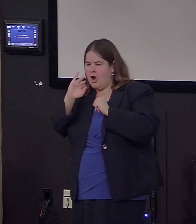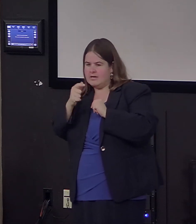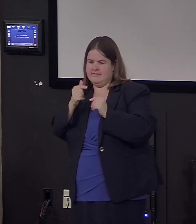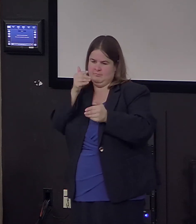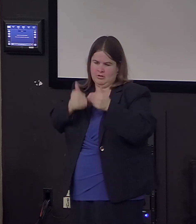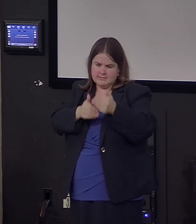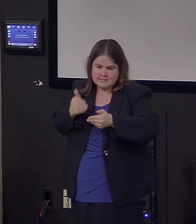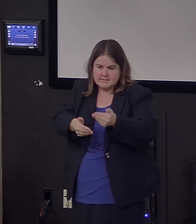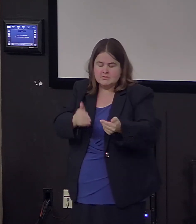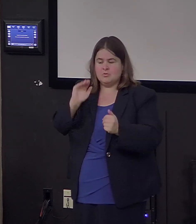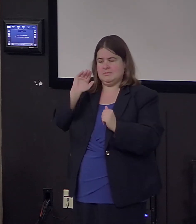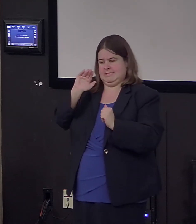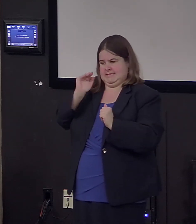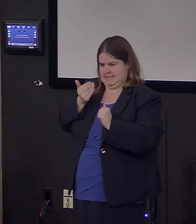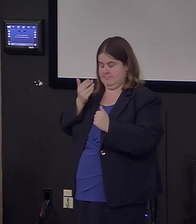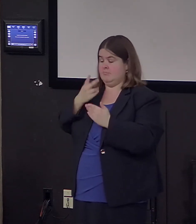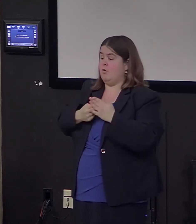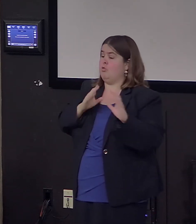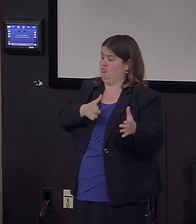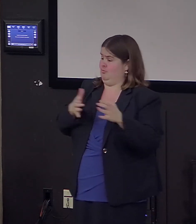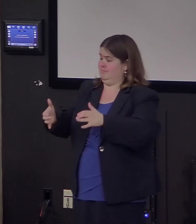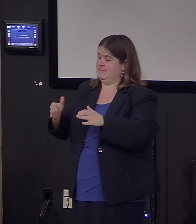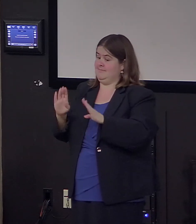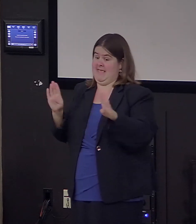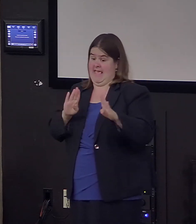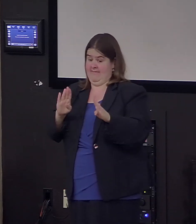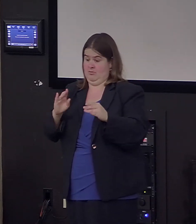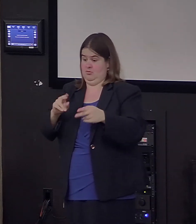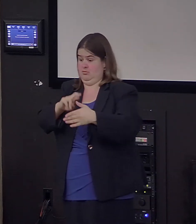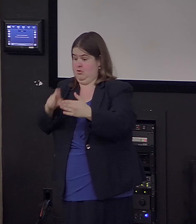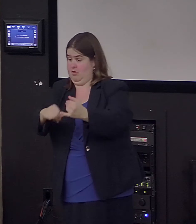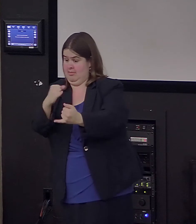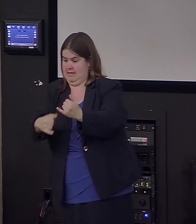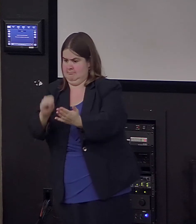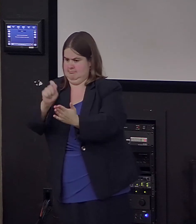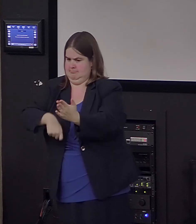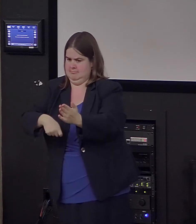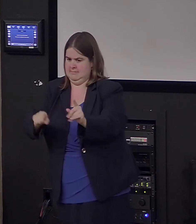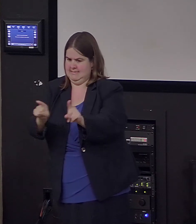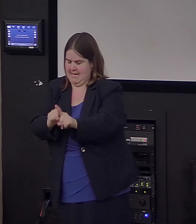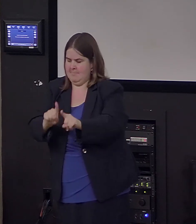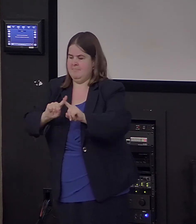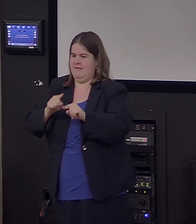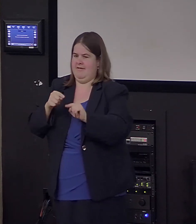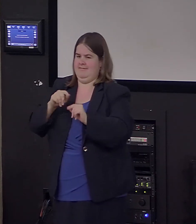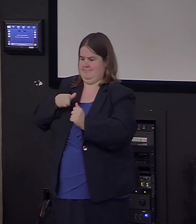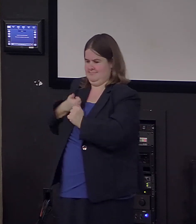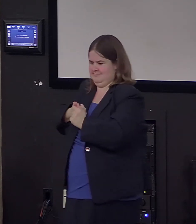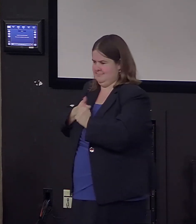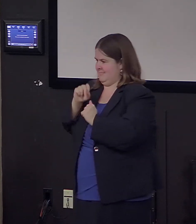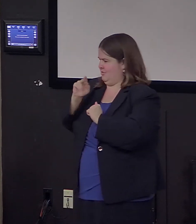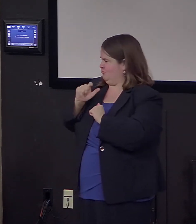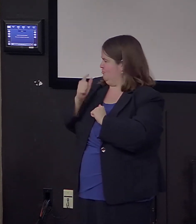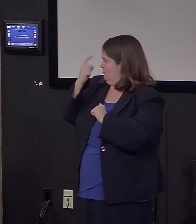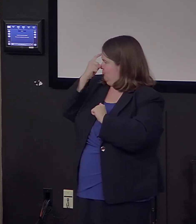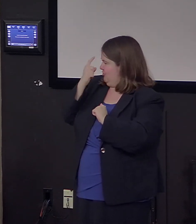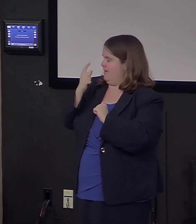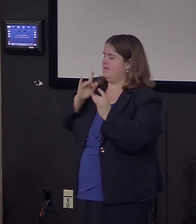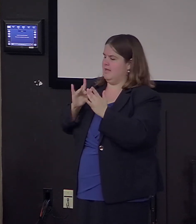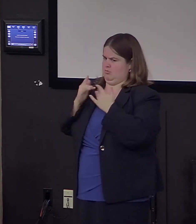it appeared that both groups behaviorally were the same but from a neural network, brain network they were substantially different